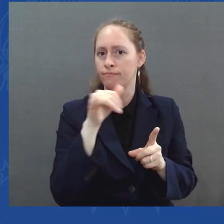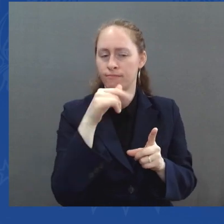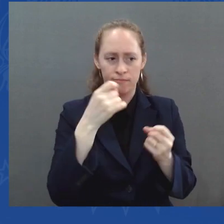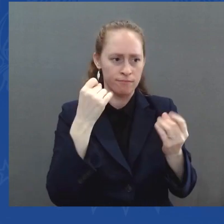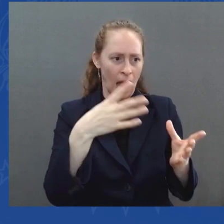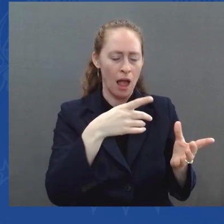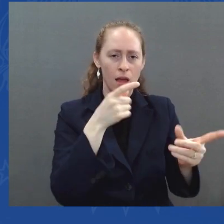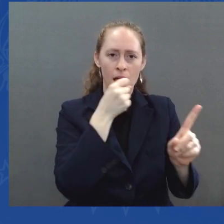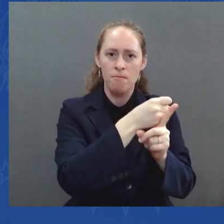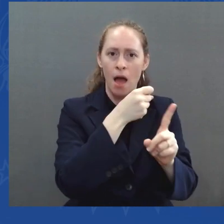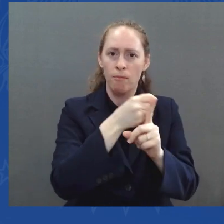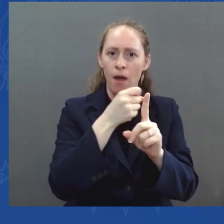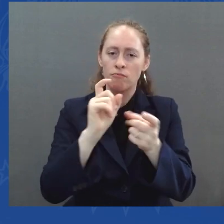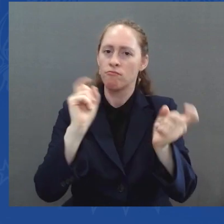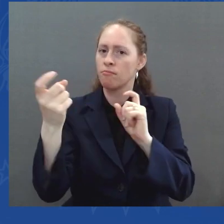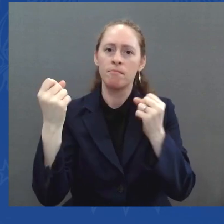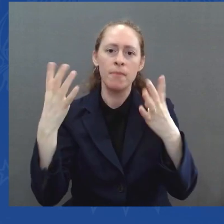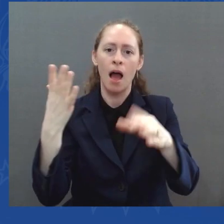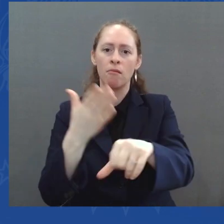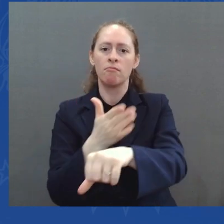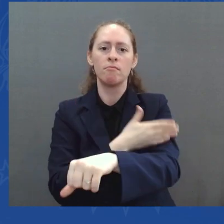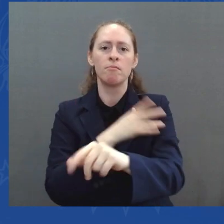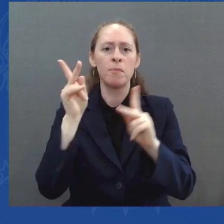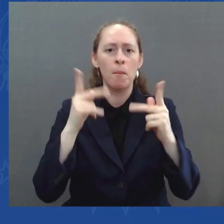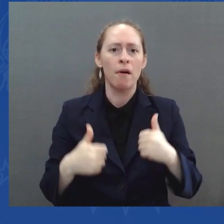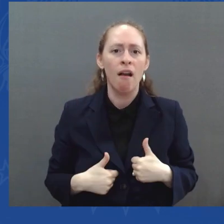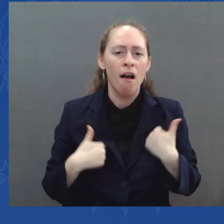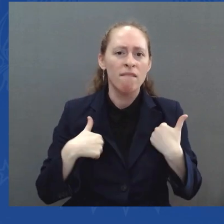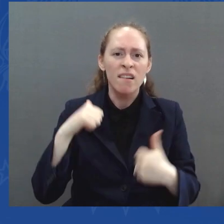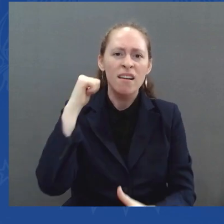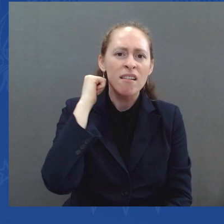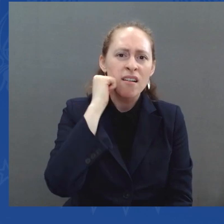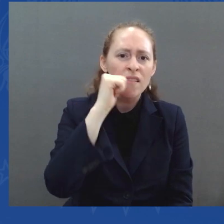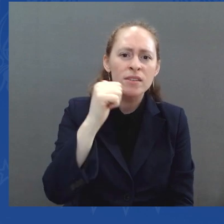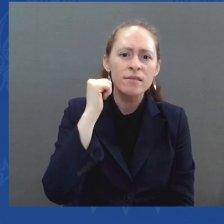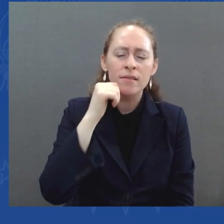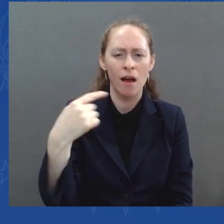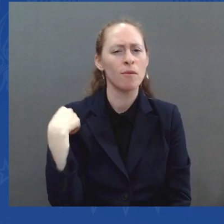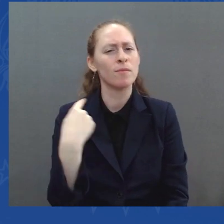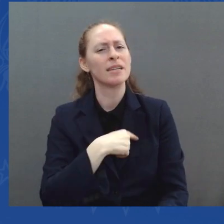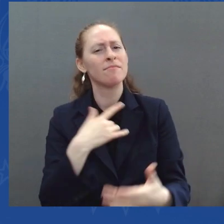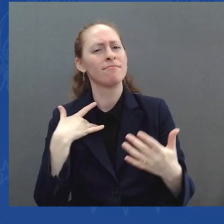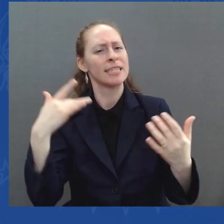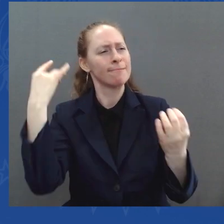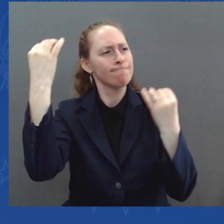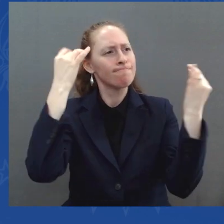to make life a lot better for people. I'd like to talk about where we go from here